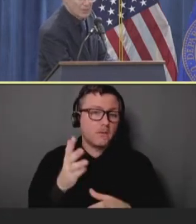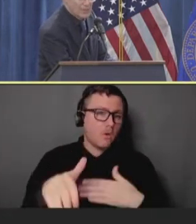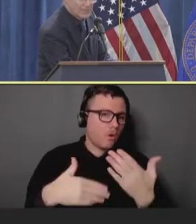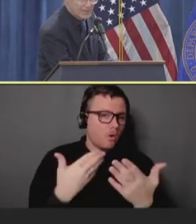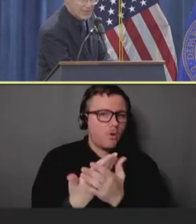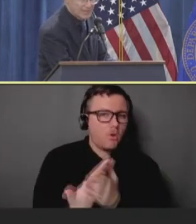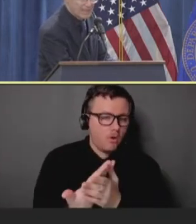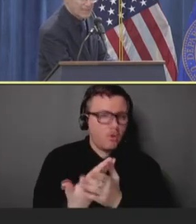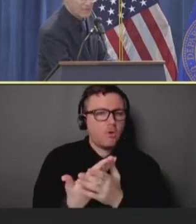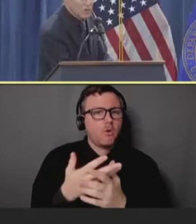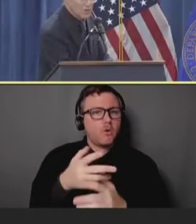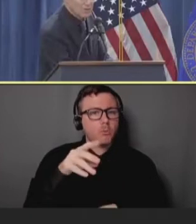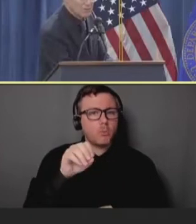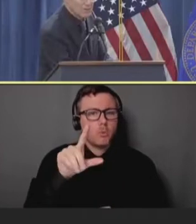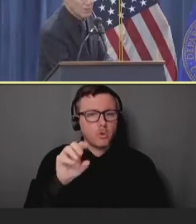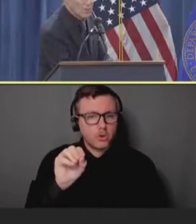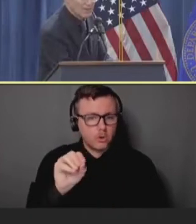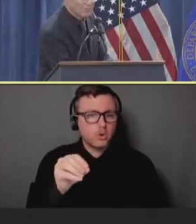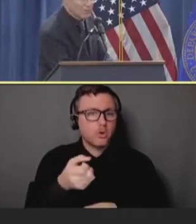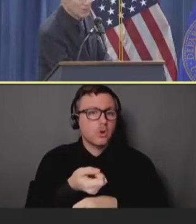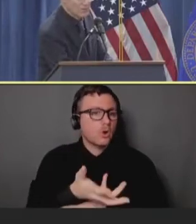Afghanistan caused by wild poliovirus.